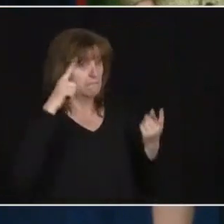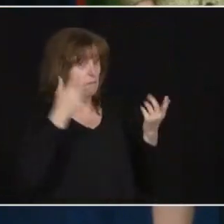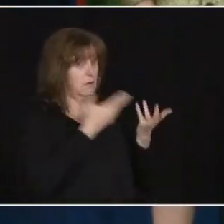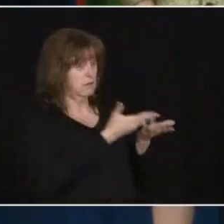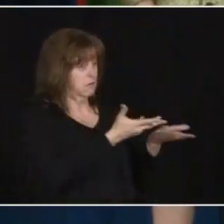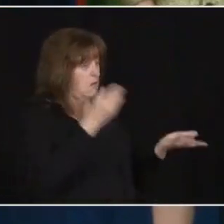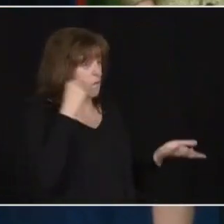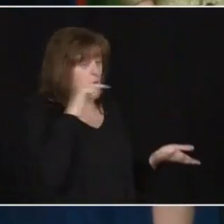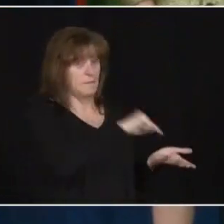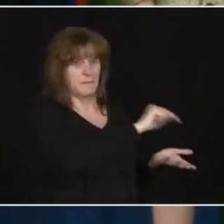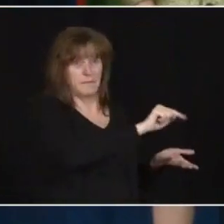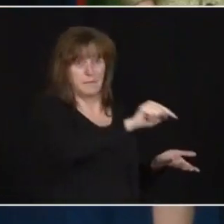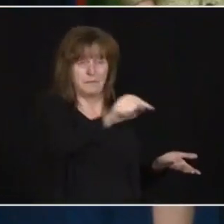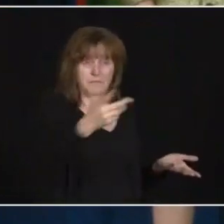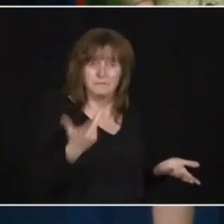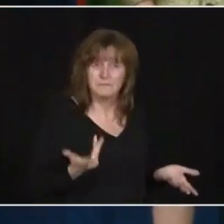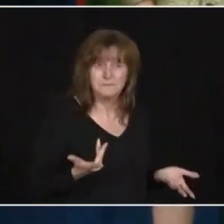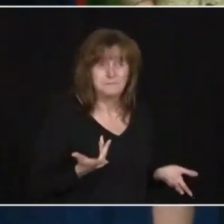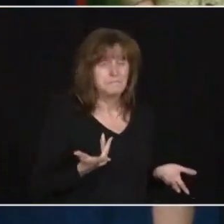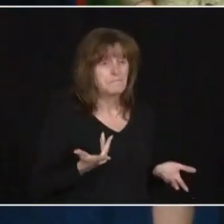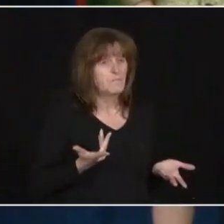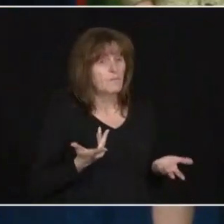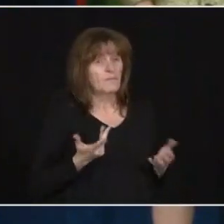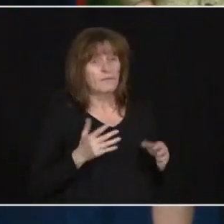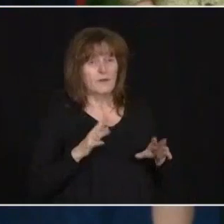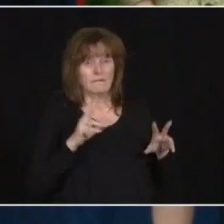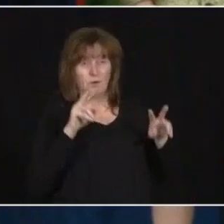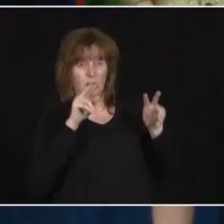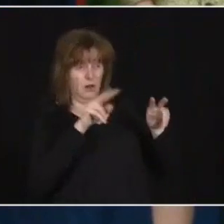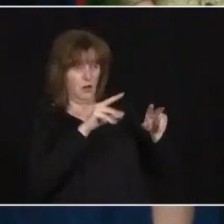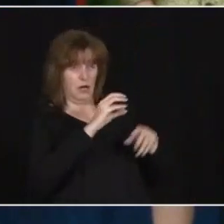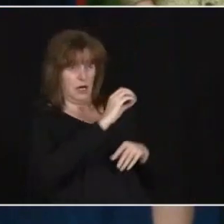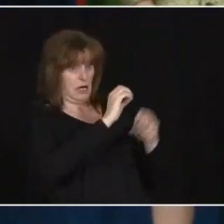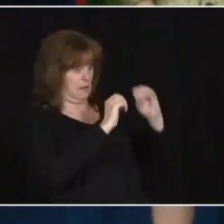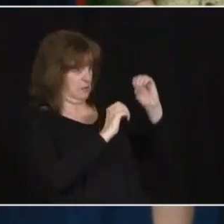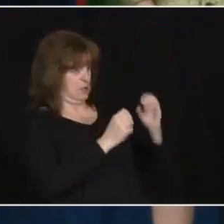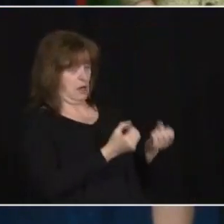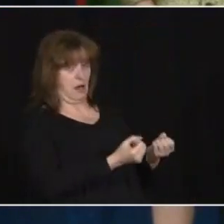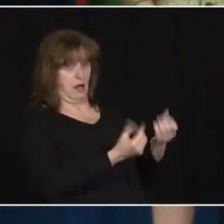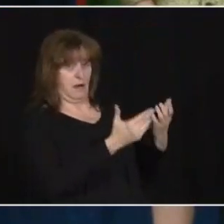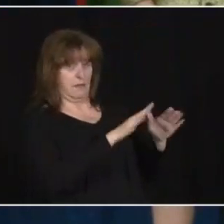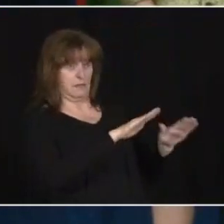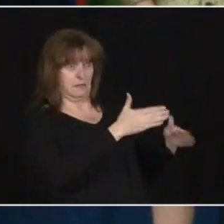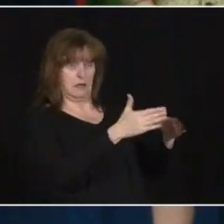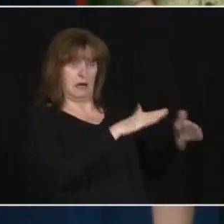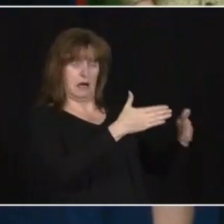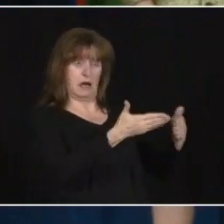resource at these homes. It depends if you look at the percentage, we're focusing